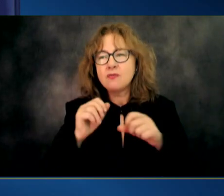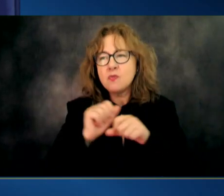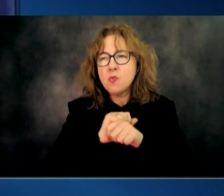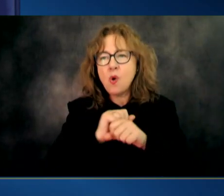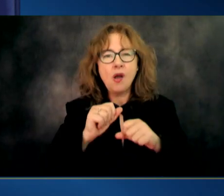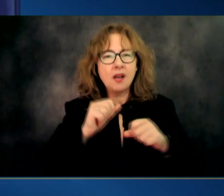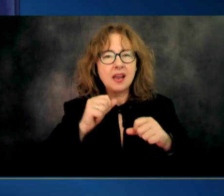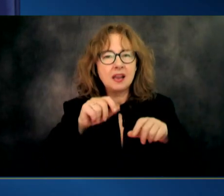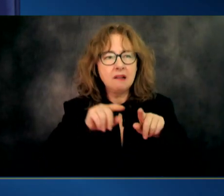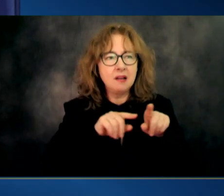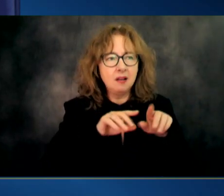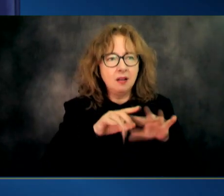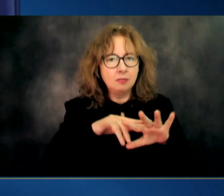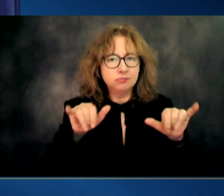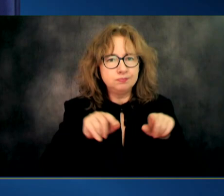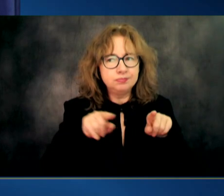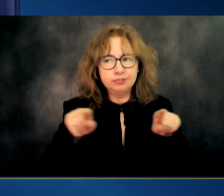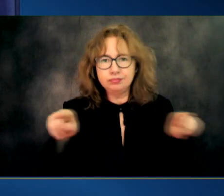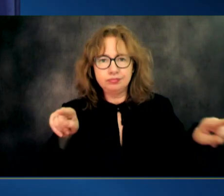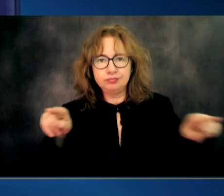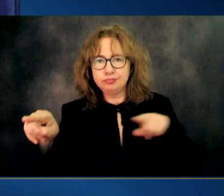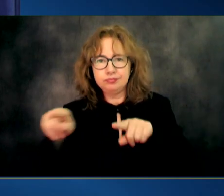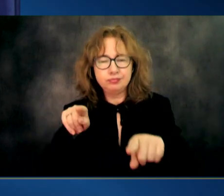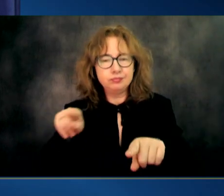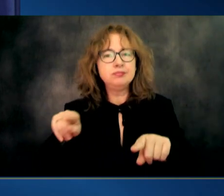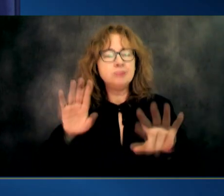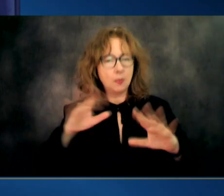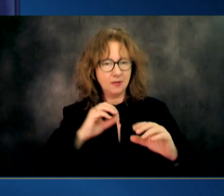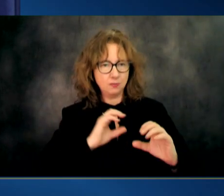sure that we continue the communication with the folks on this panel, with the folks that have been